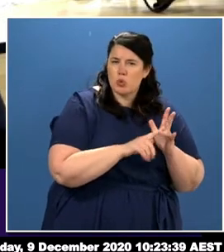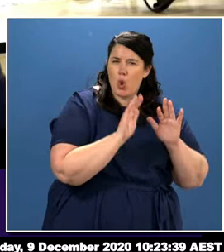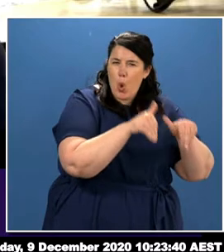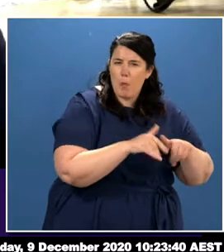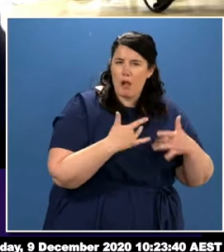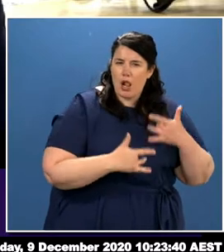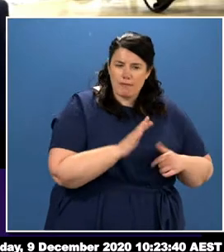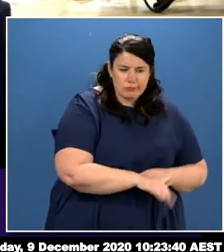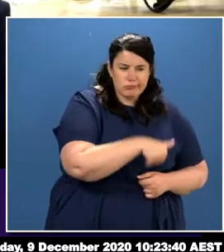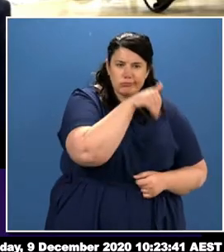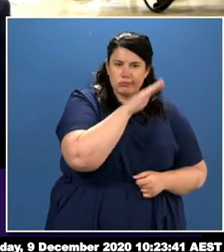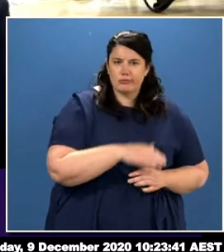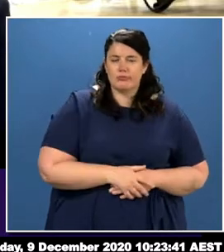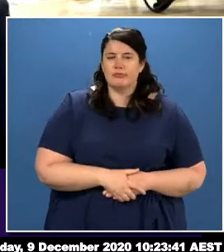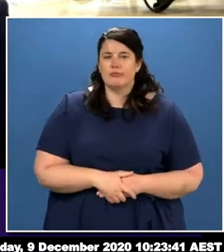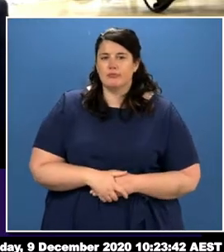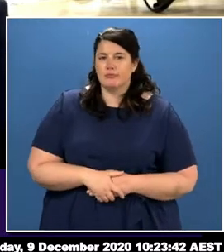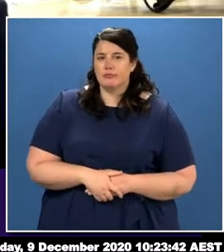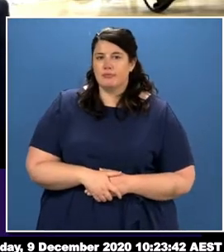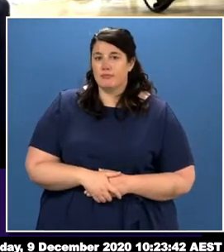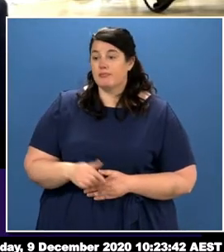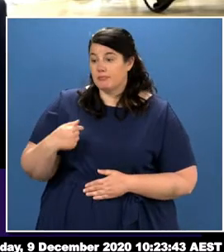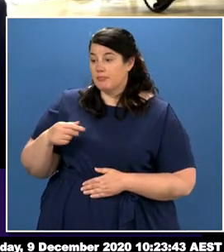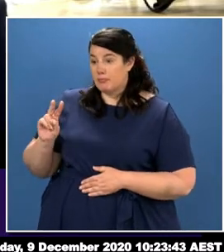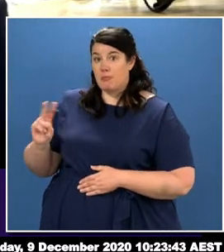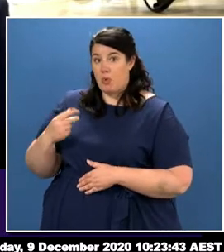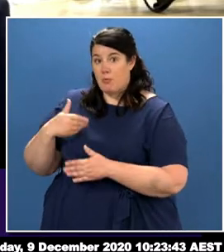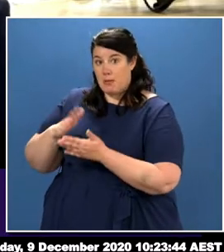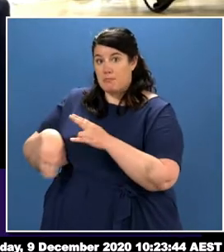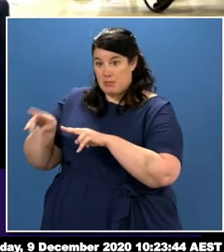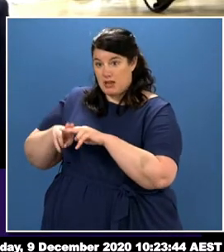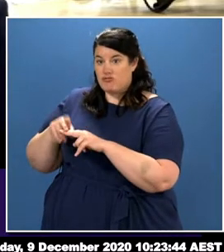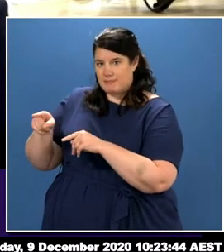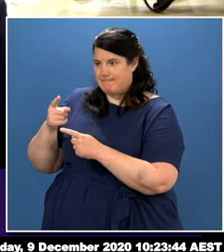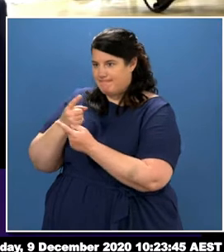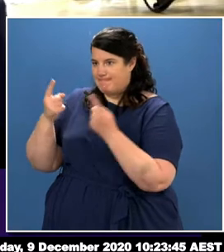So both my parents are professionals and so academic success at school